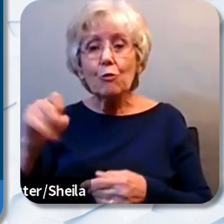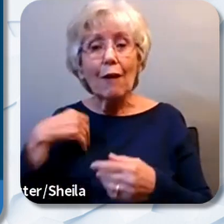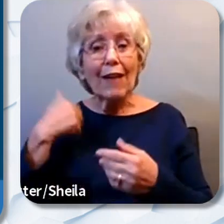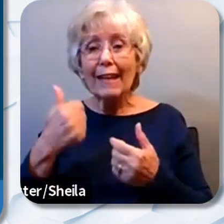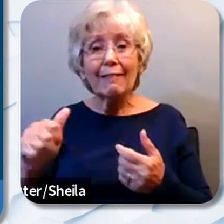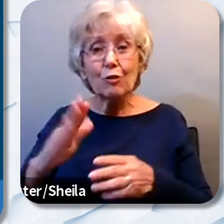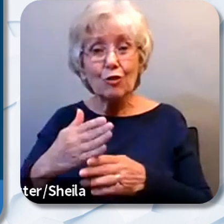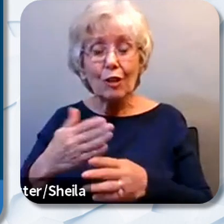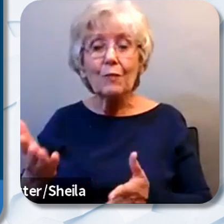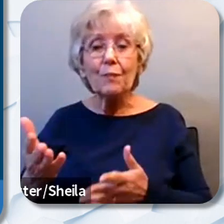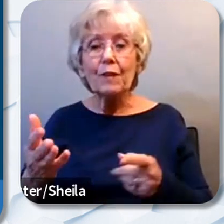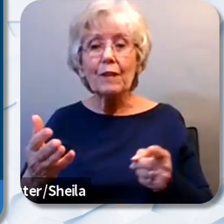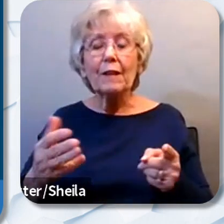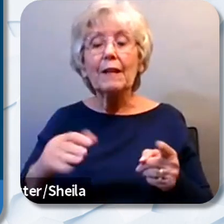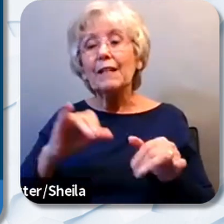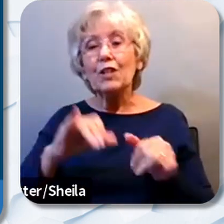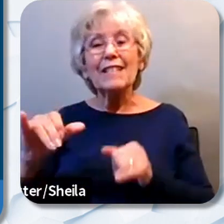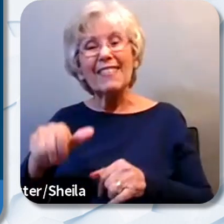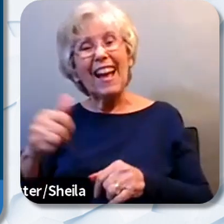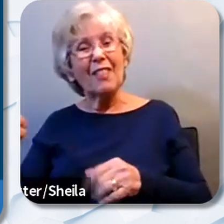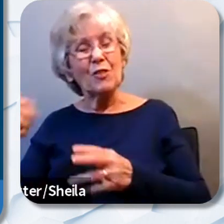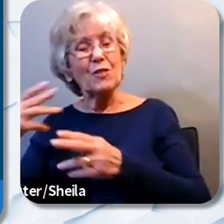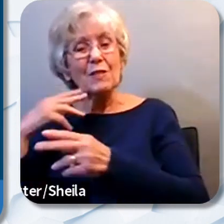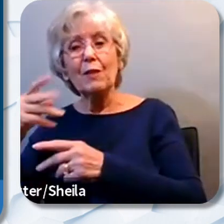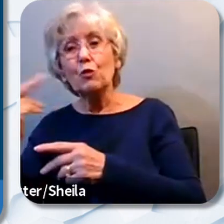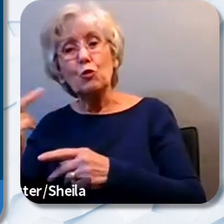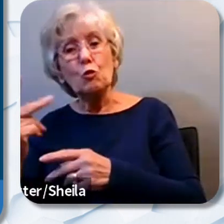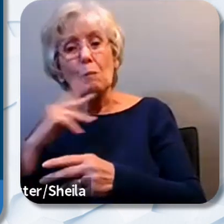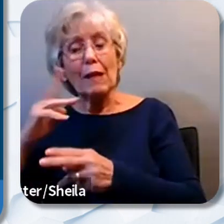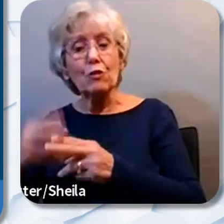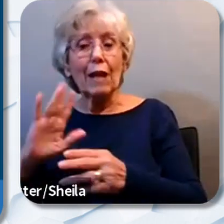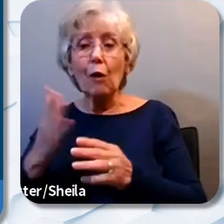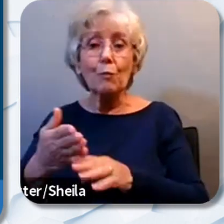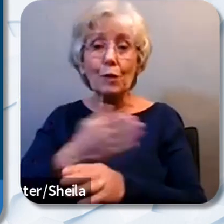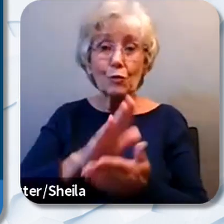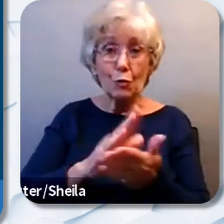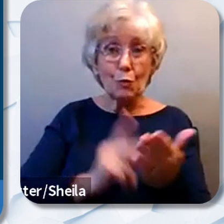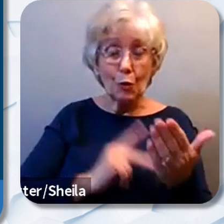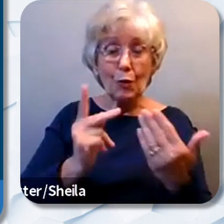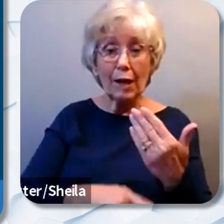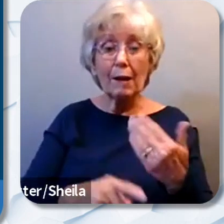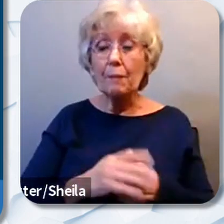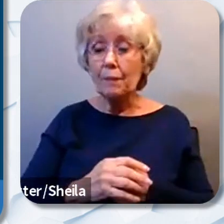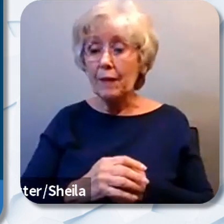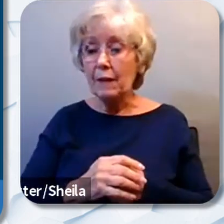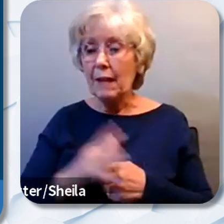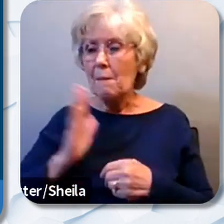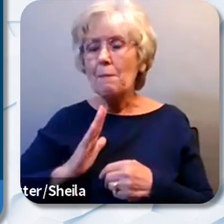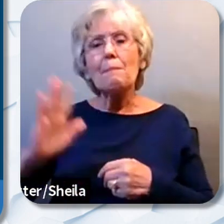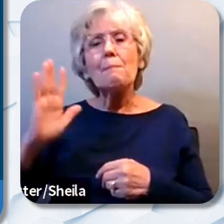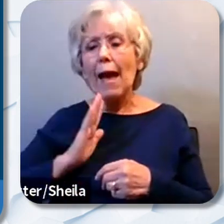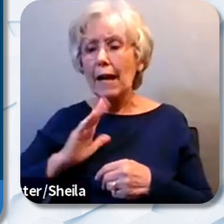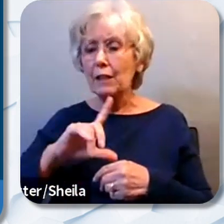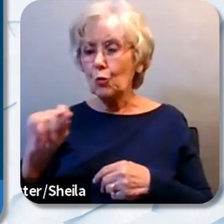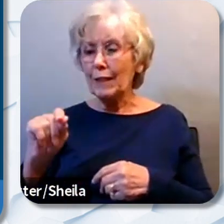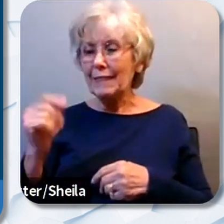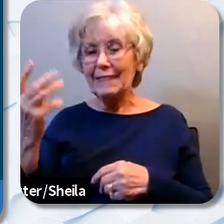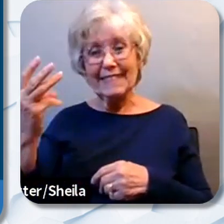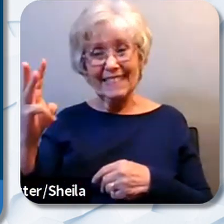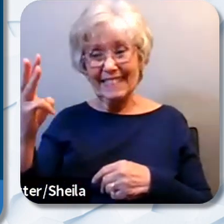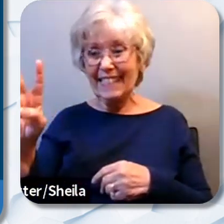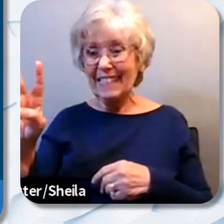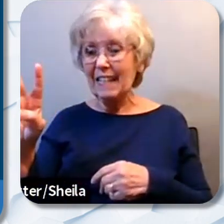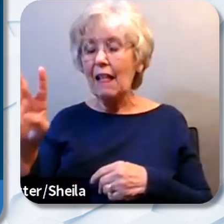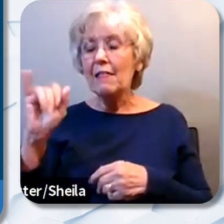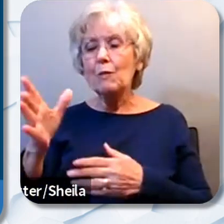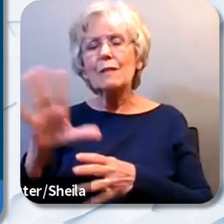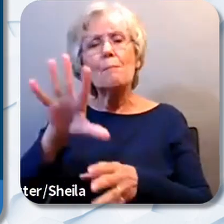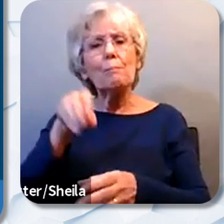just as my colleagues mentioned. Our preschool Program. Back in 2016 was part of a silo and